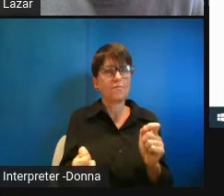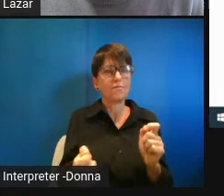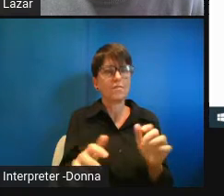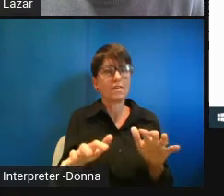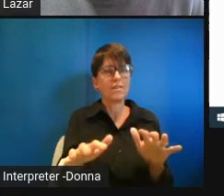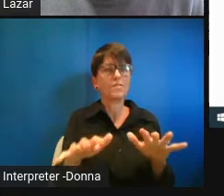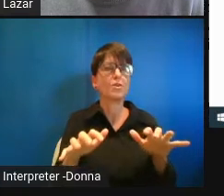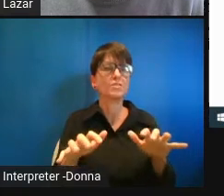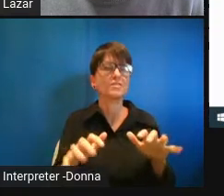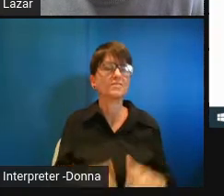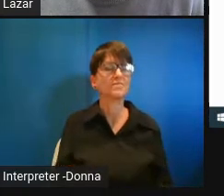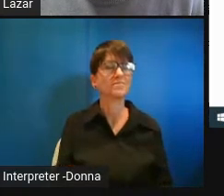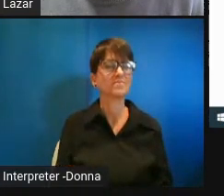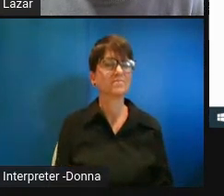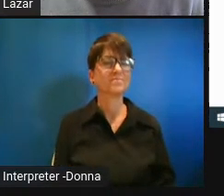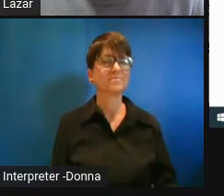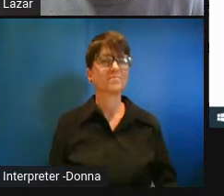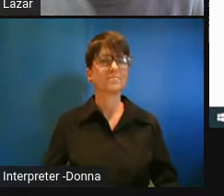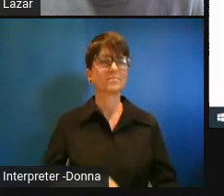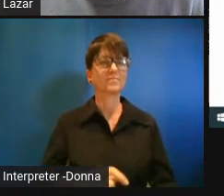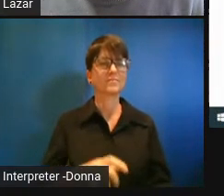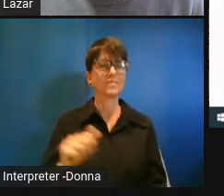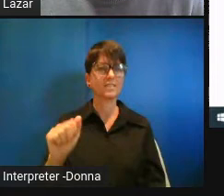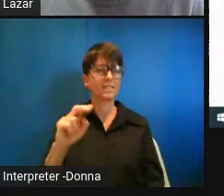Lazar, she's now freezed.